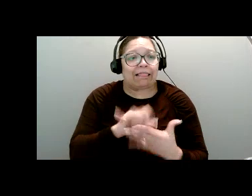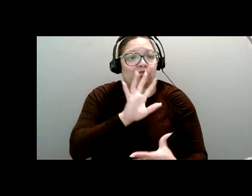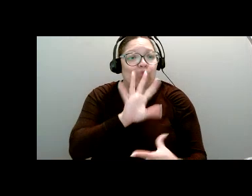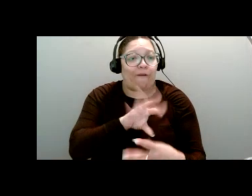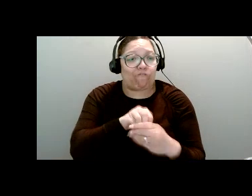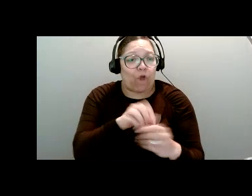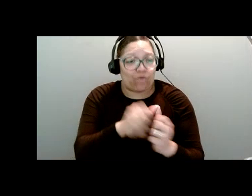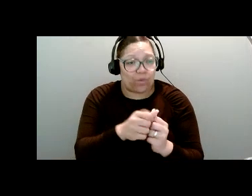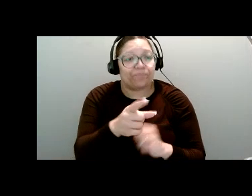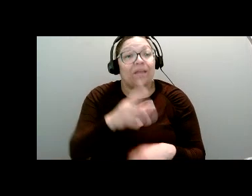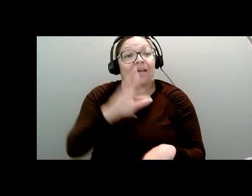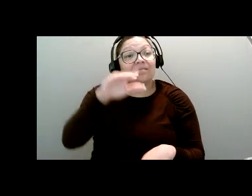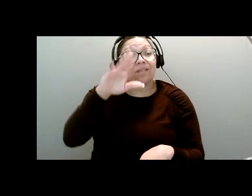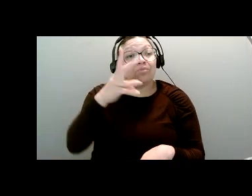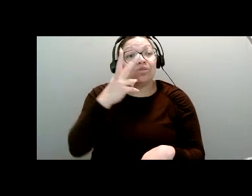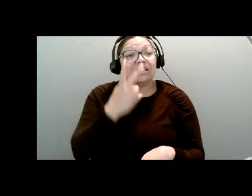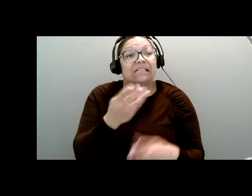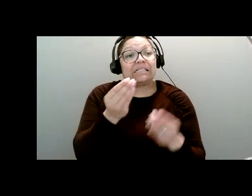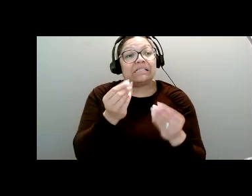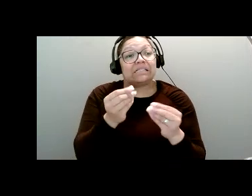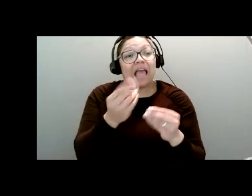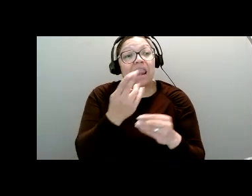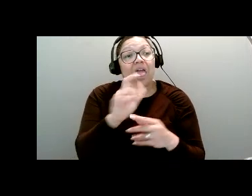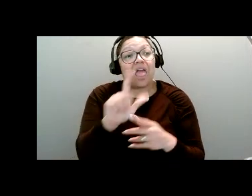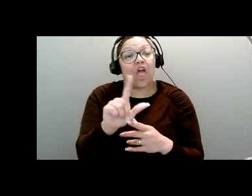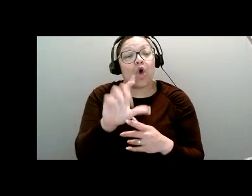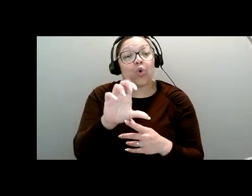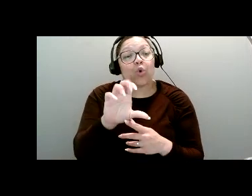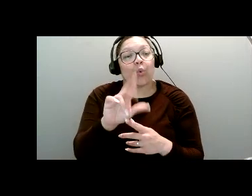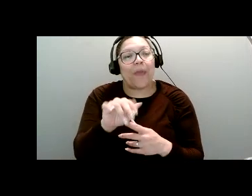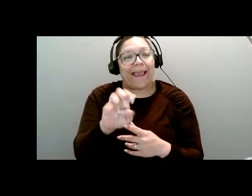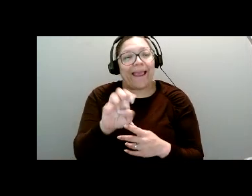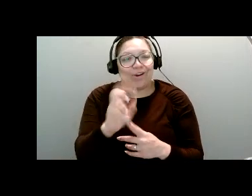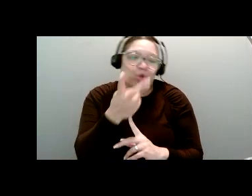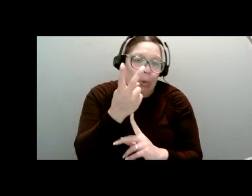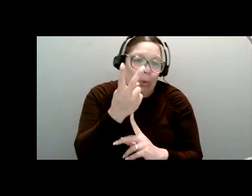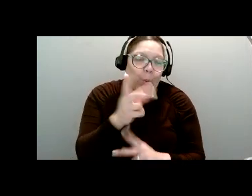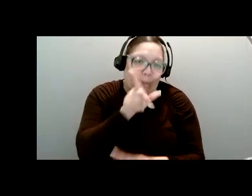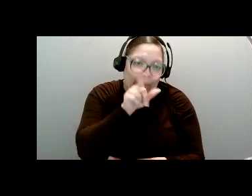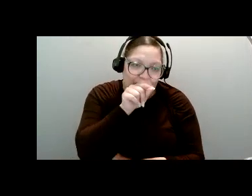So on the top you see a sandhill crane, 2 sandhill cranes actually,